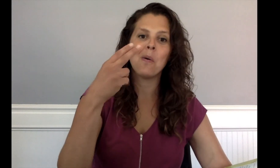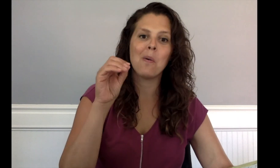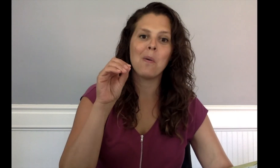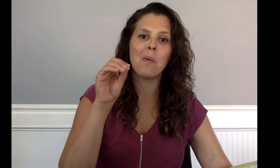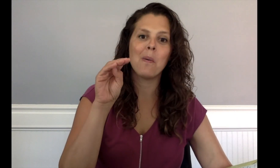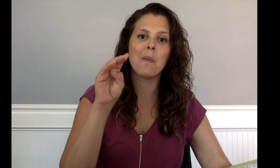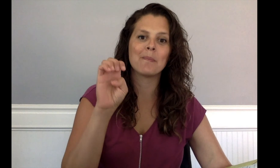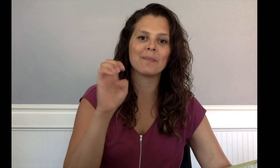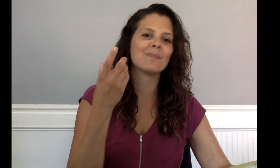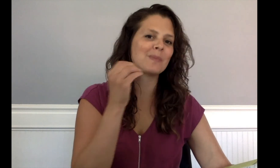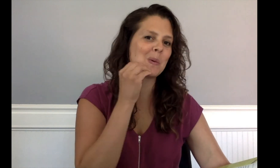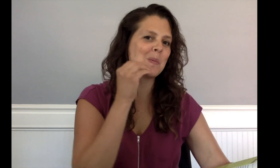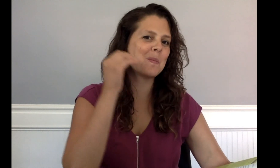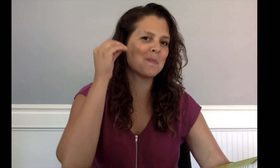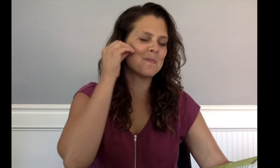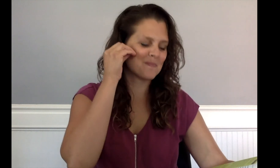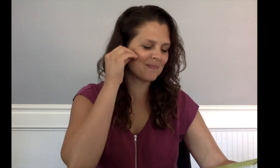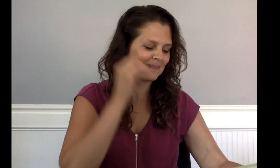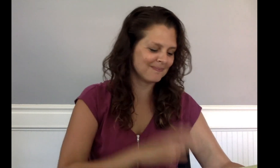H-O-M-E. Home.